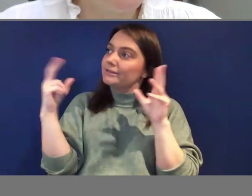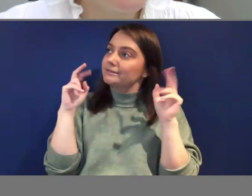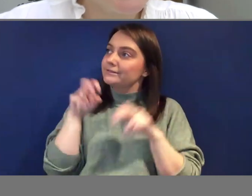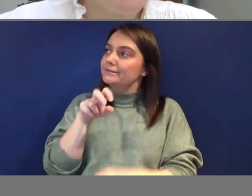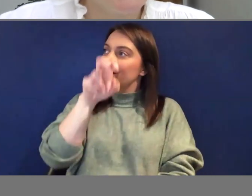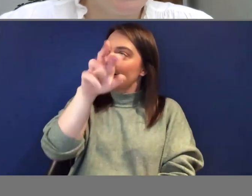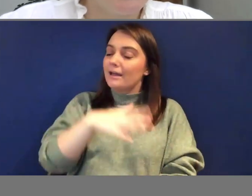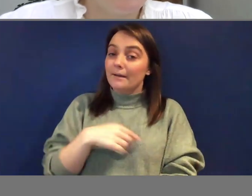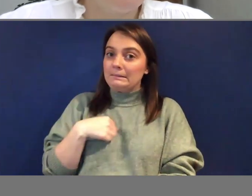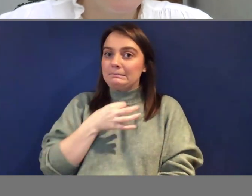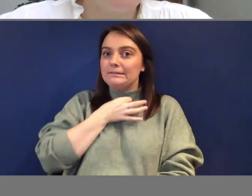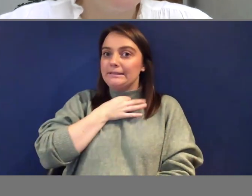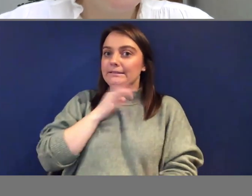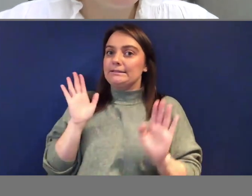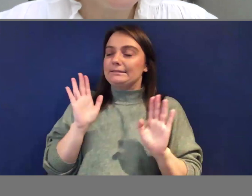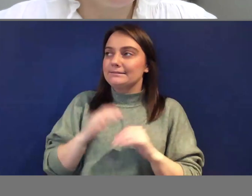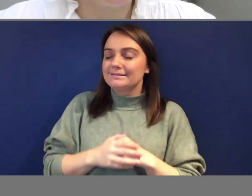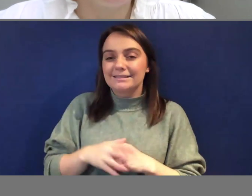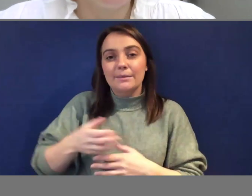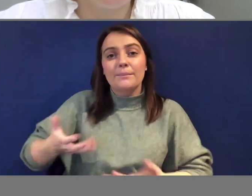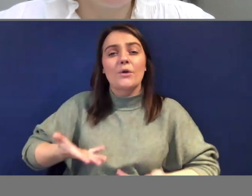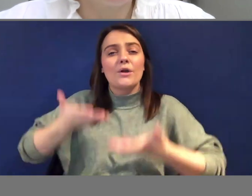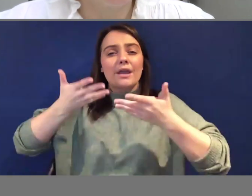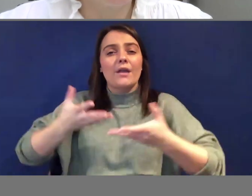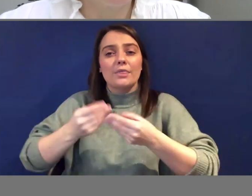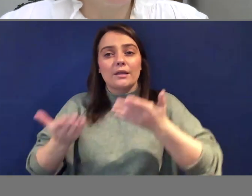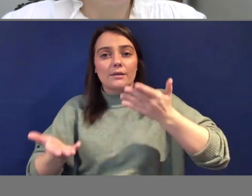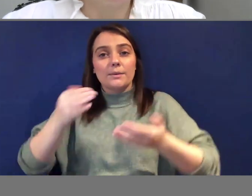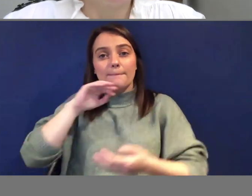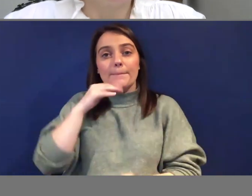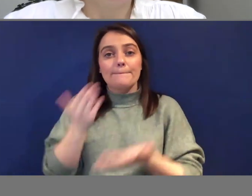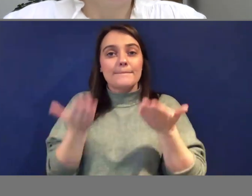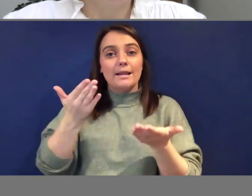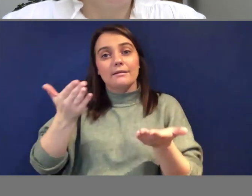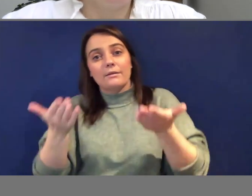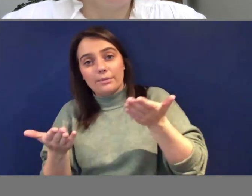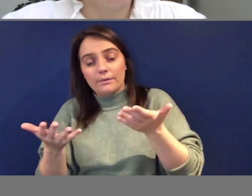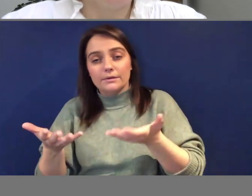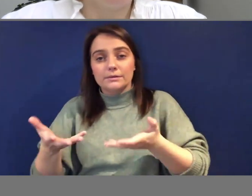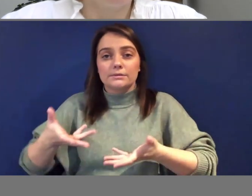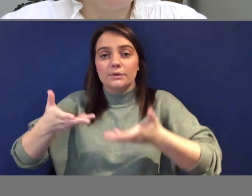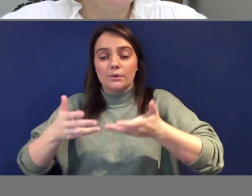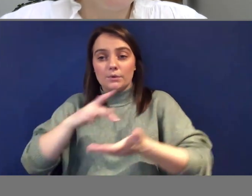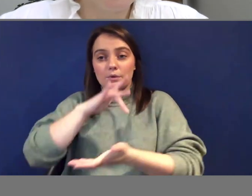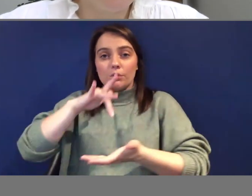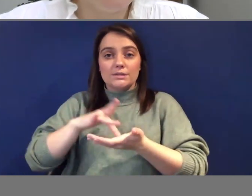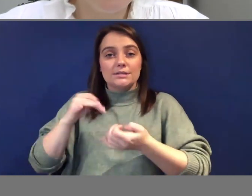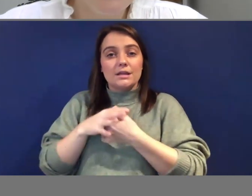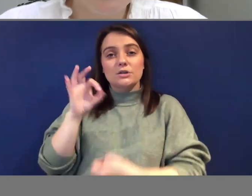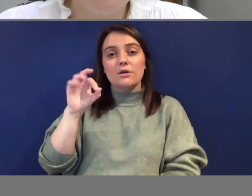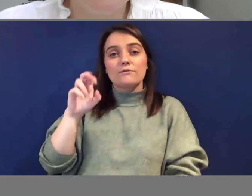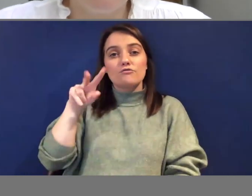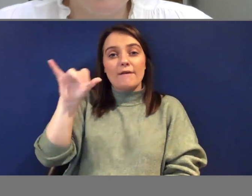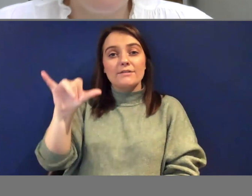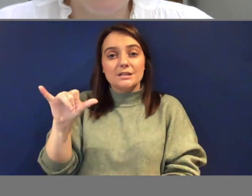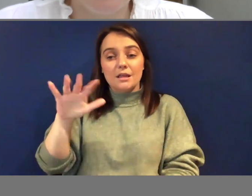be guilty carrying items that will throw off your centre of gravity or equilibrium so the first image